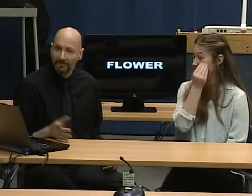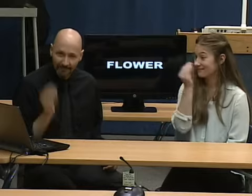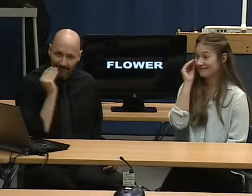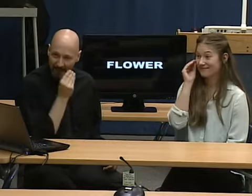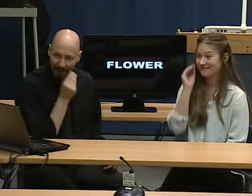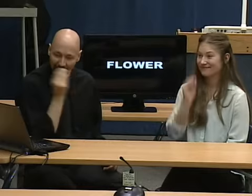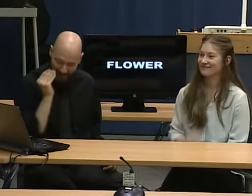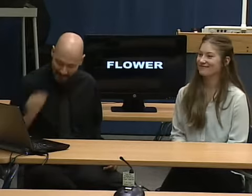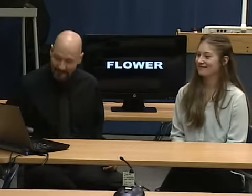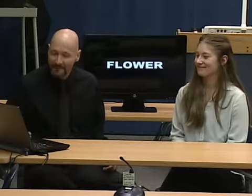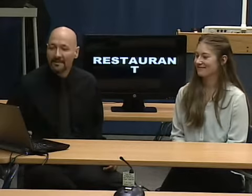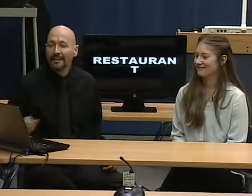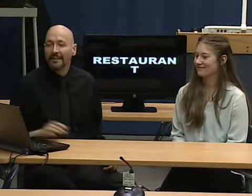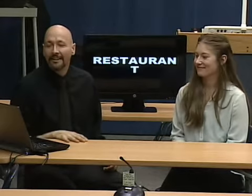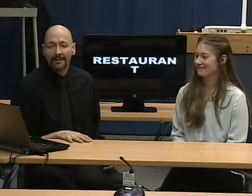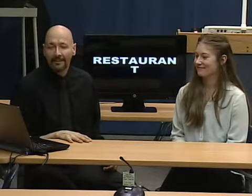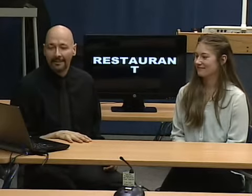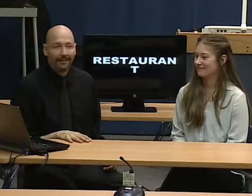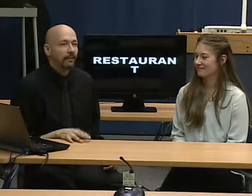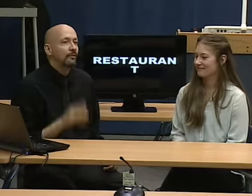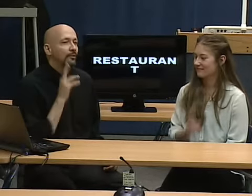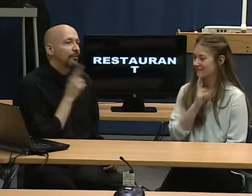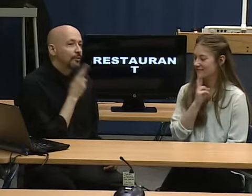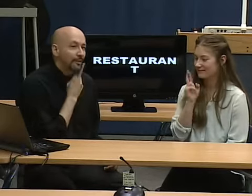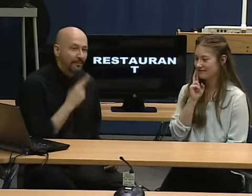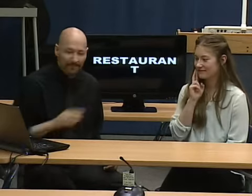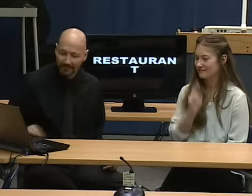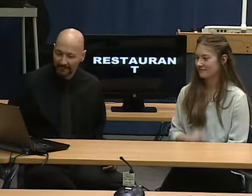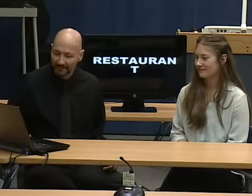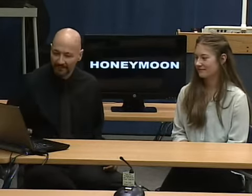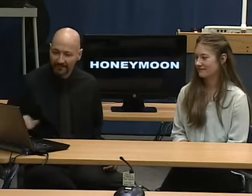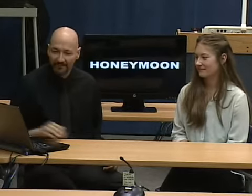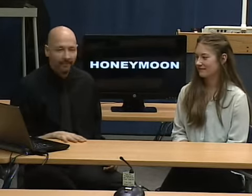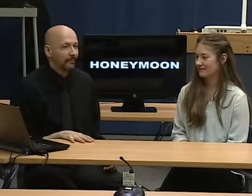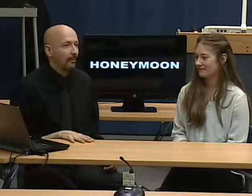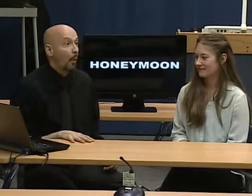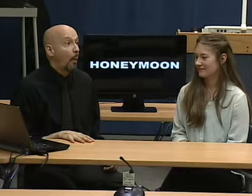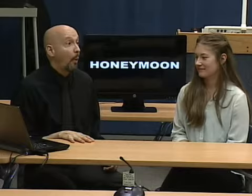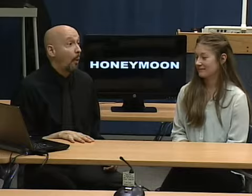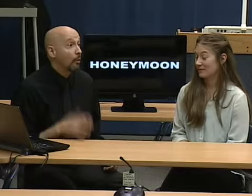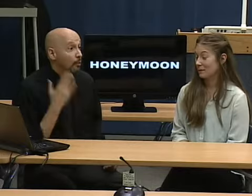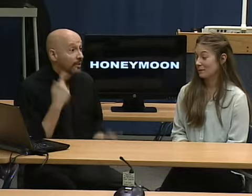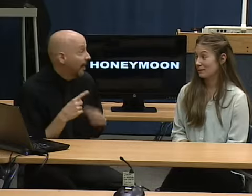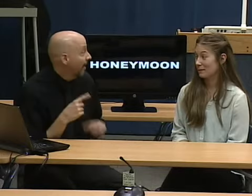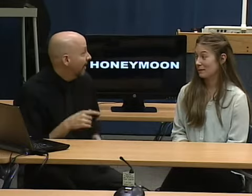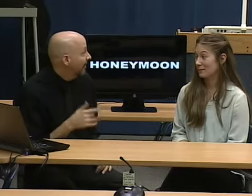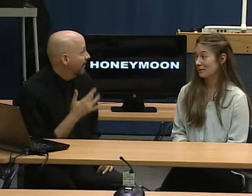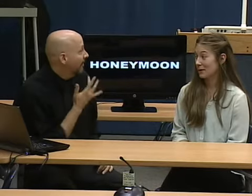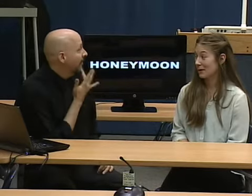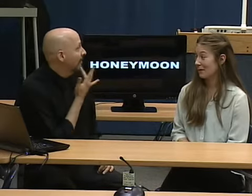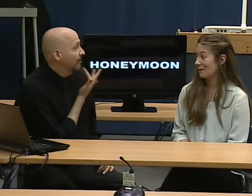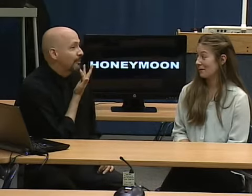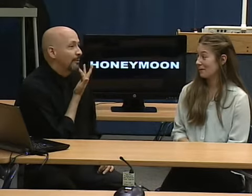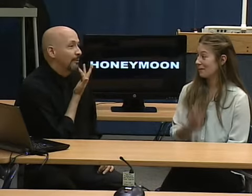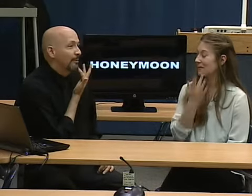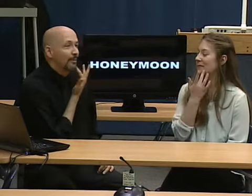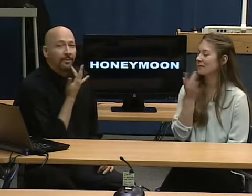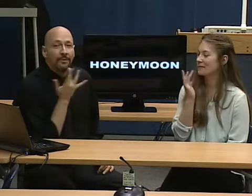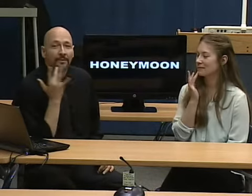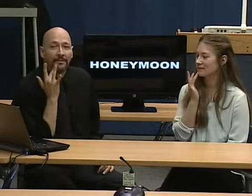Flower. Restaurant. Do you know the sign for that? Honeymoon.